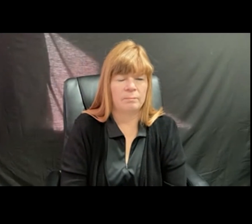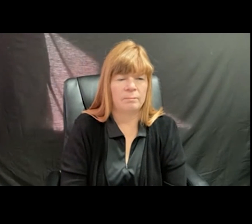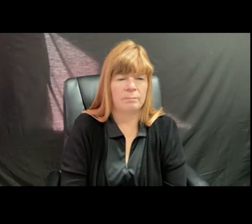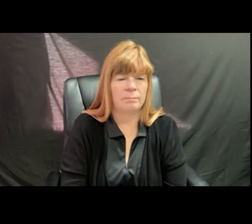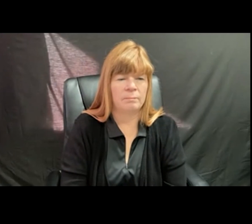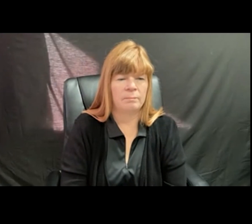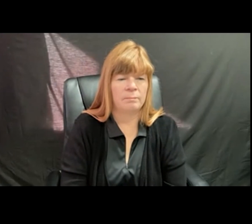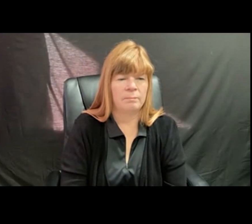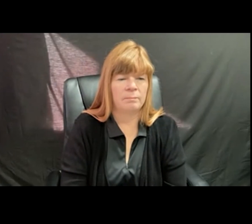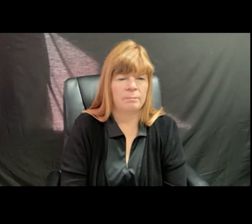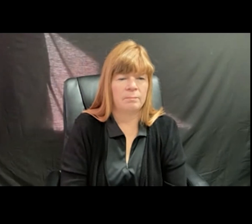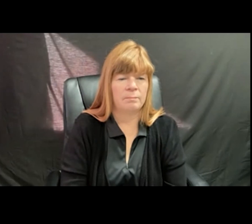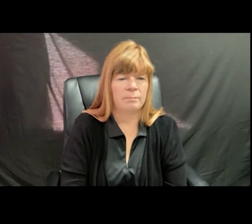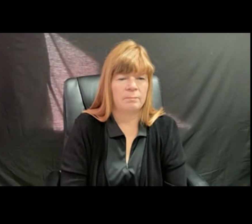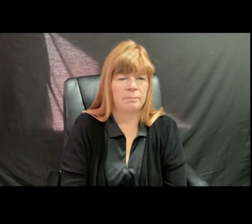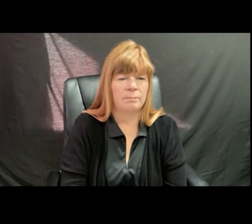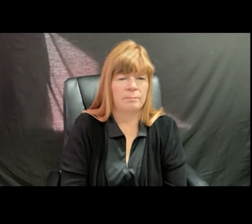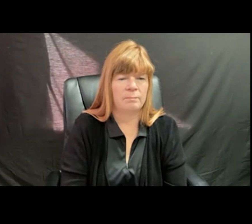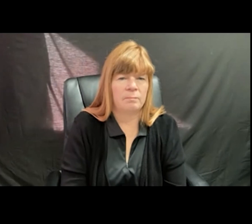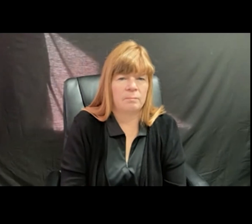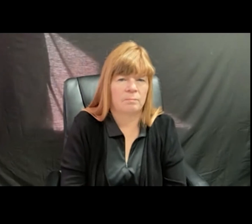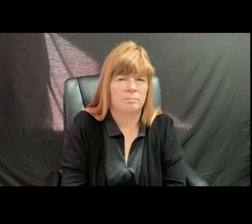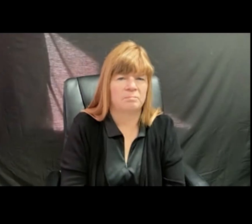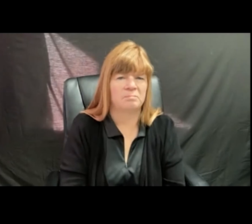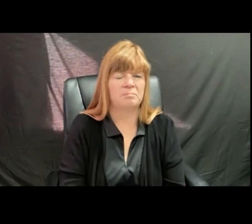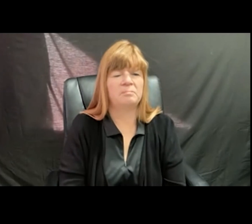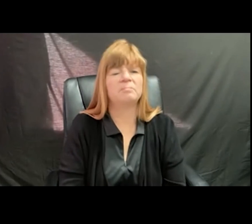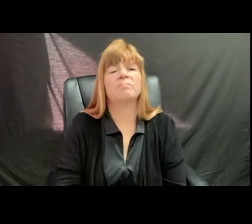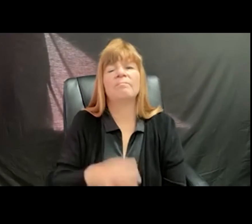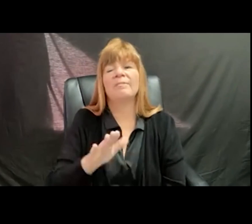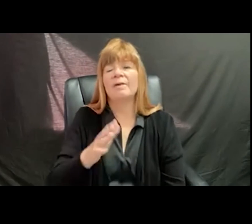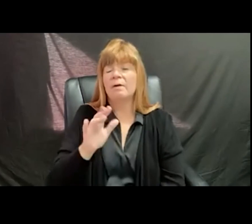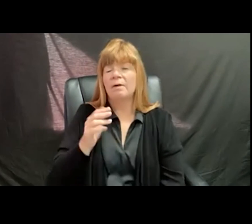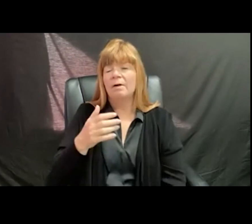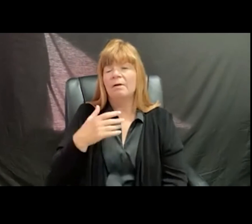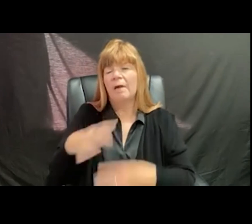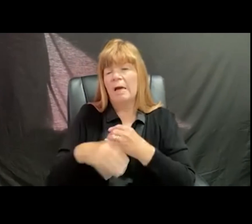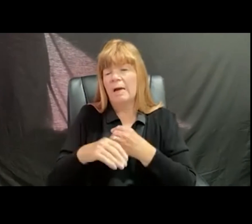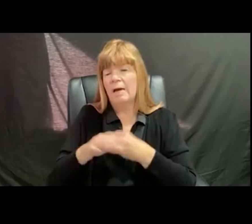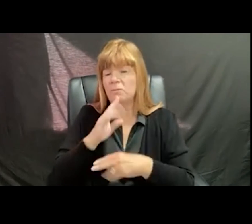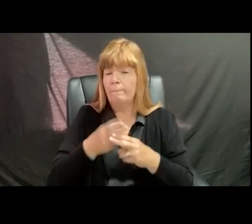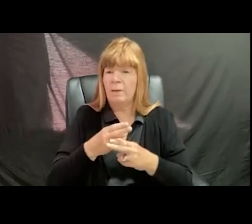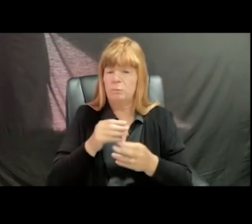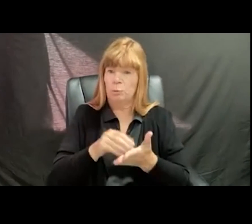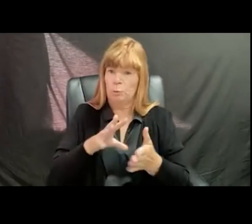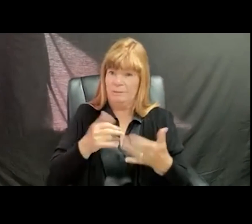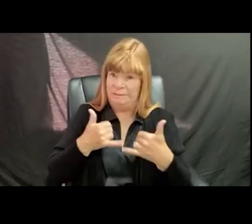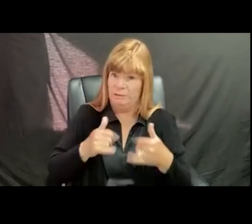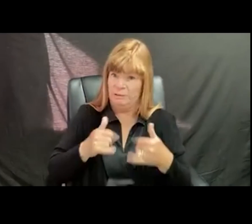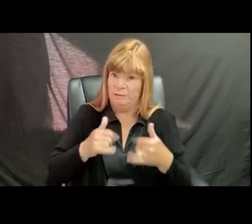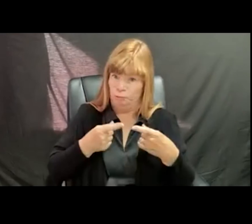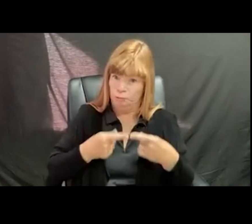Yes it did. As far as while students are still in high school a lot of those job shadow